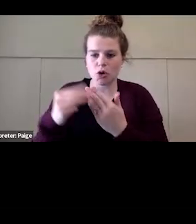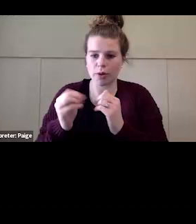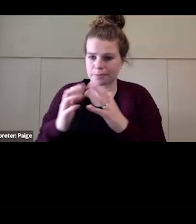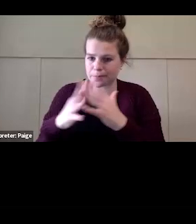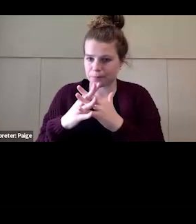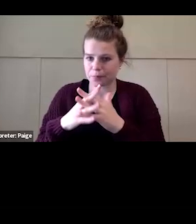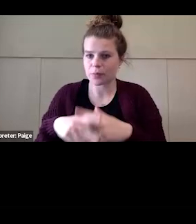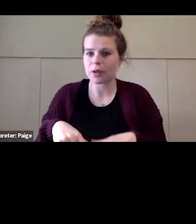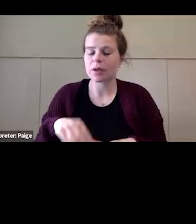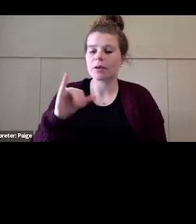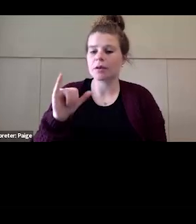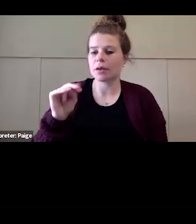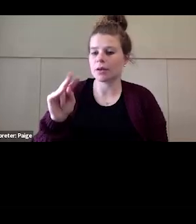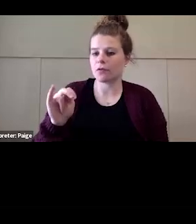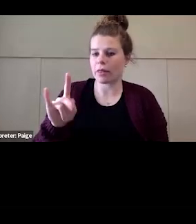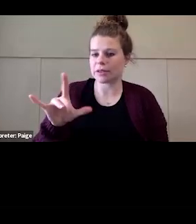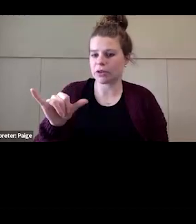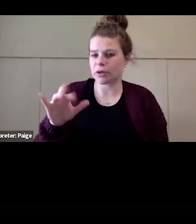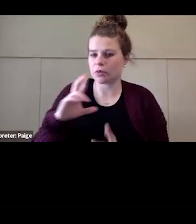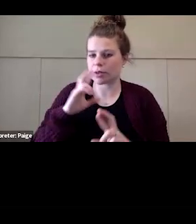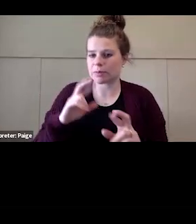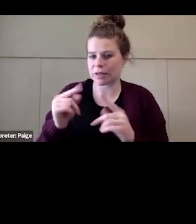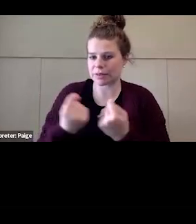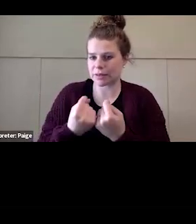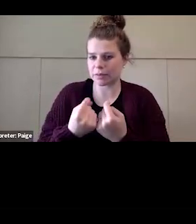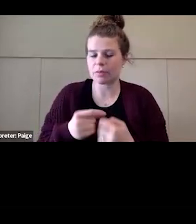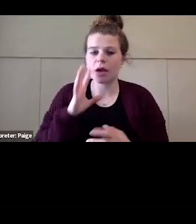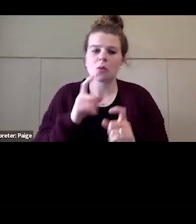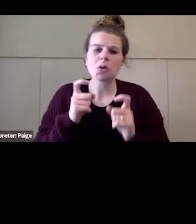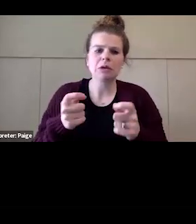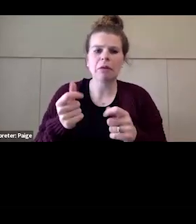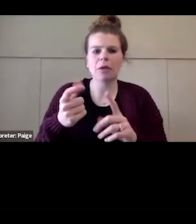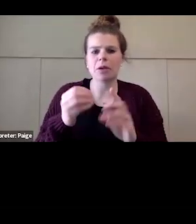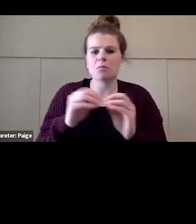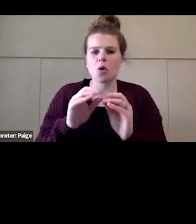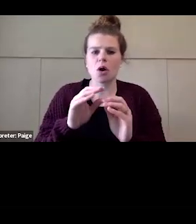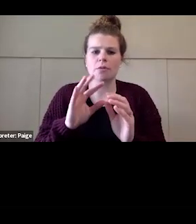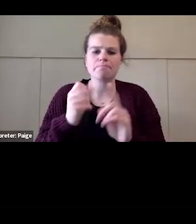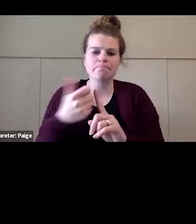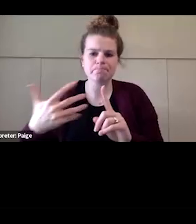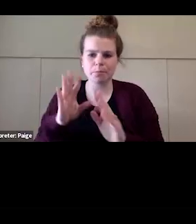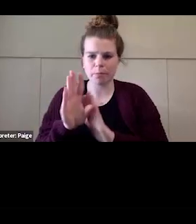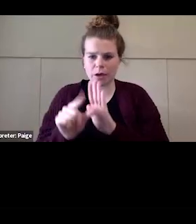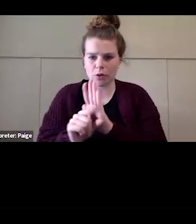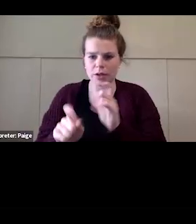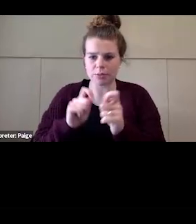and it's our involuntary response team. I'm gonna give you guys a little bit of a background that's specific to North Carolina